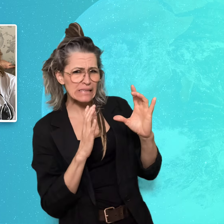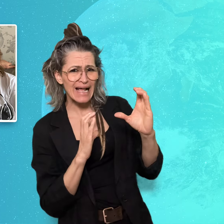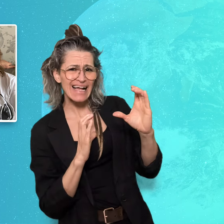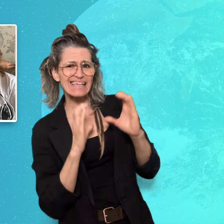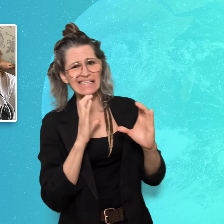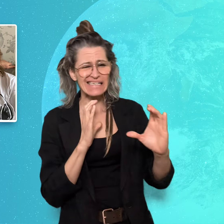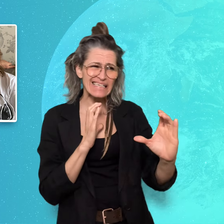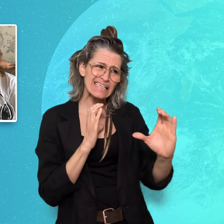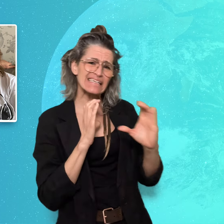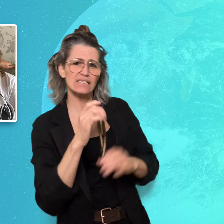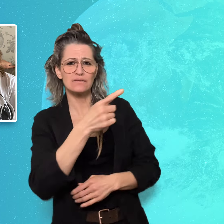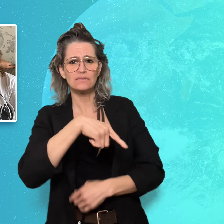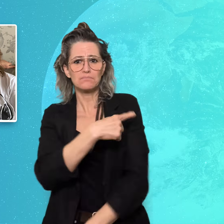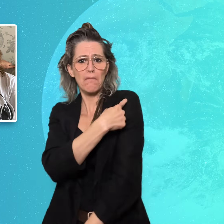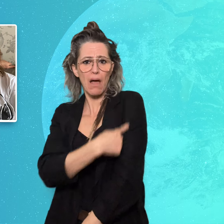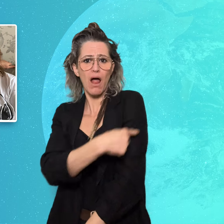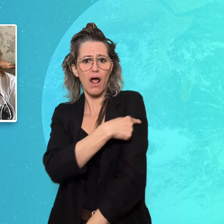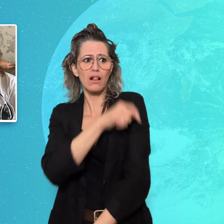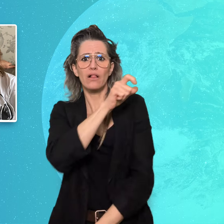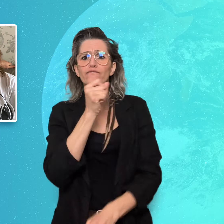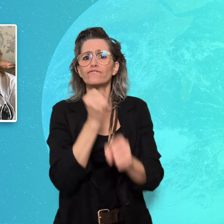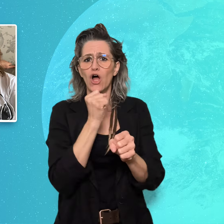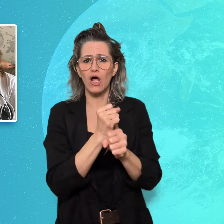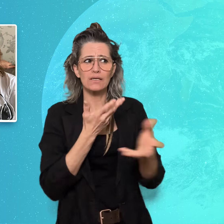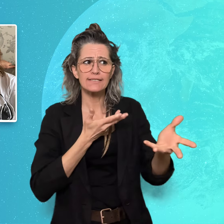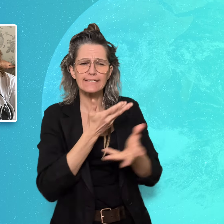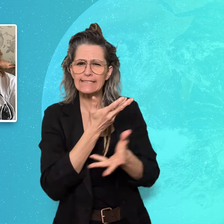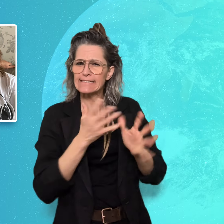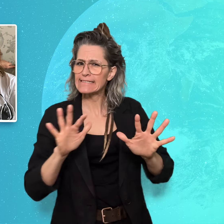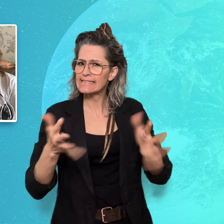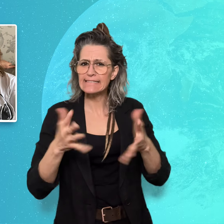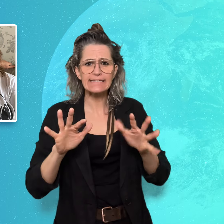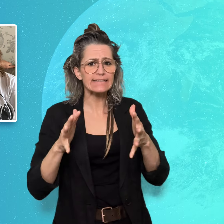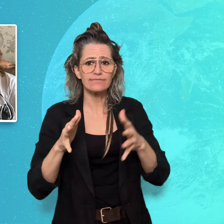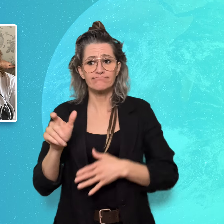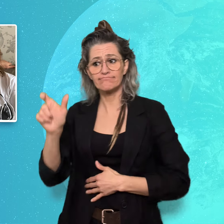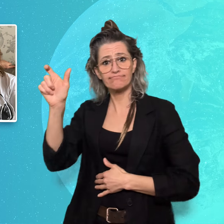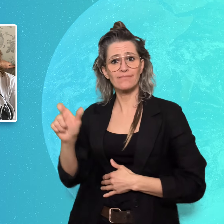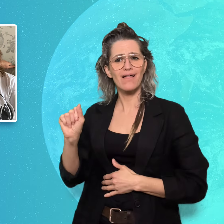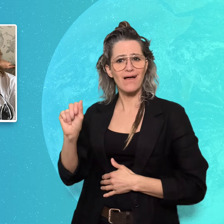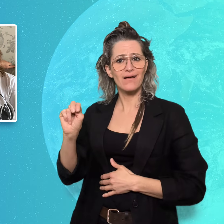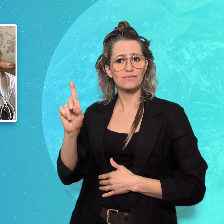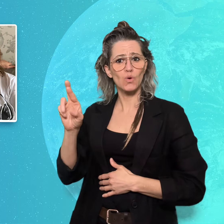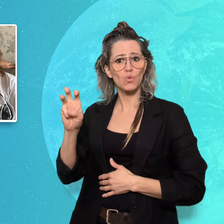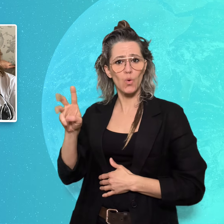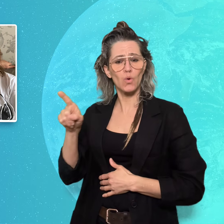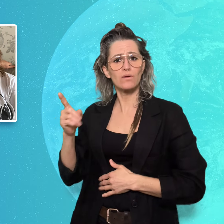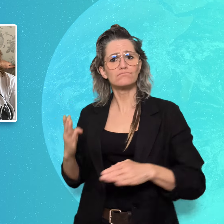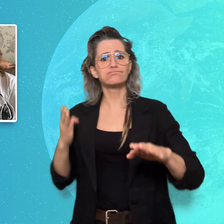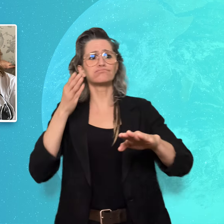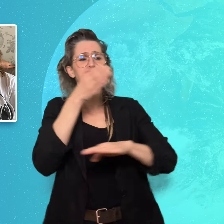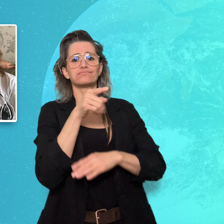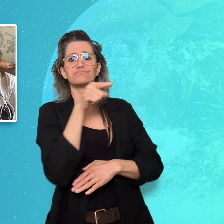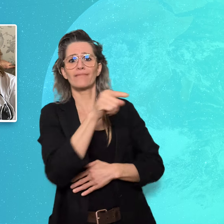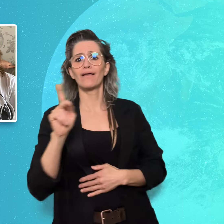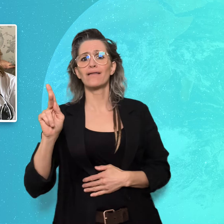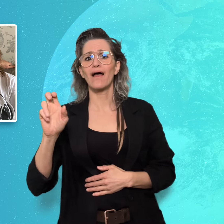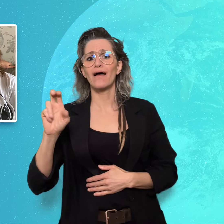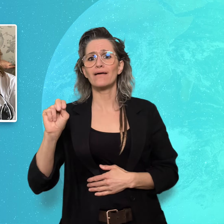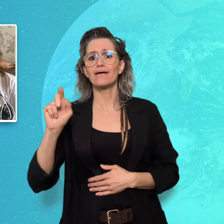to communicate with medical staff. Andrew visited Kent and Canterbury